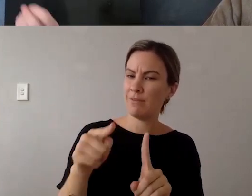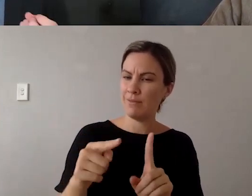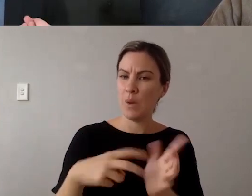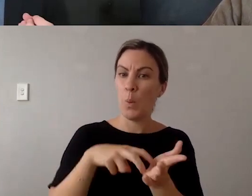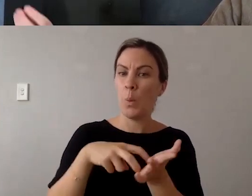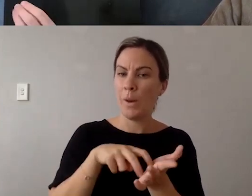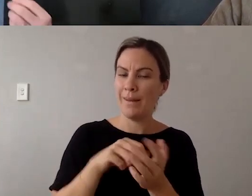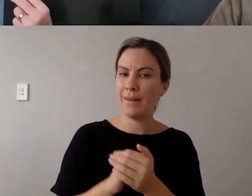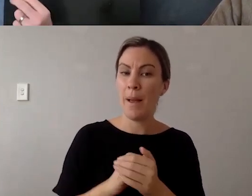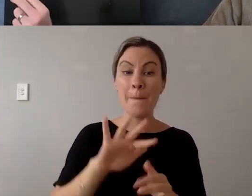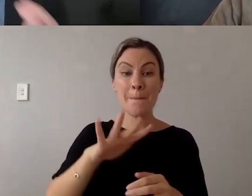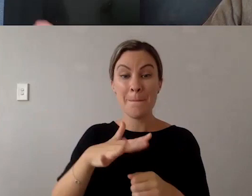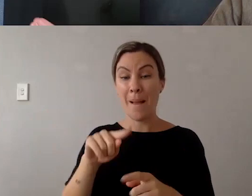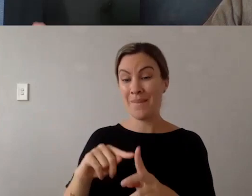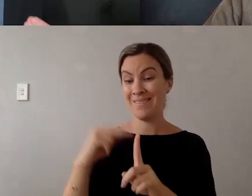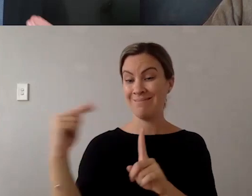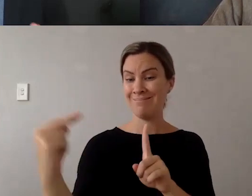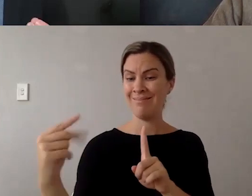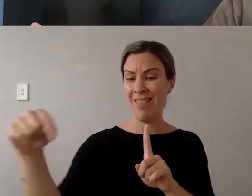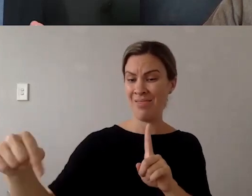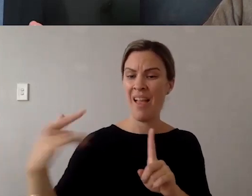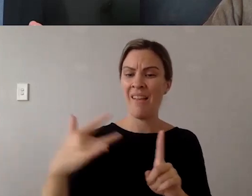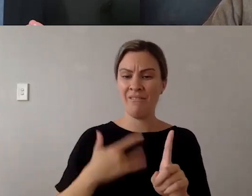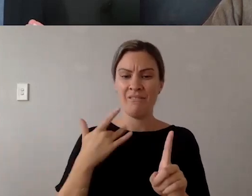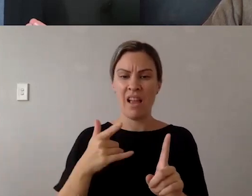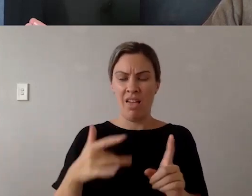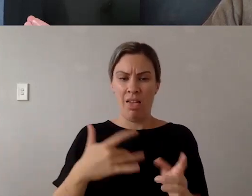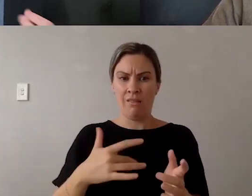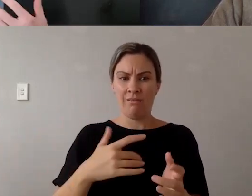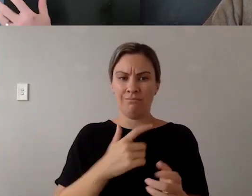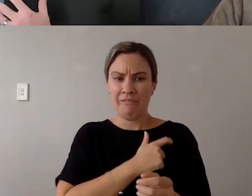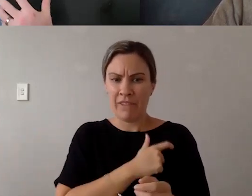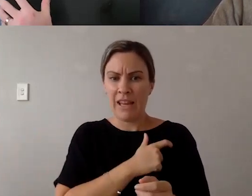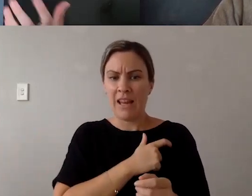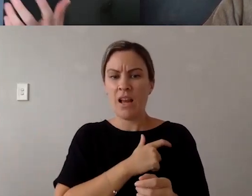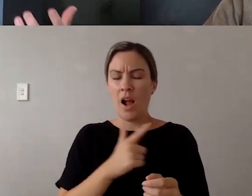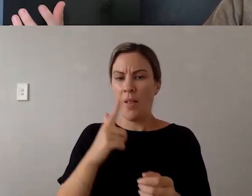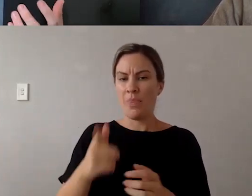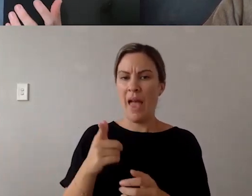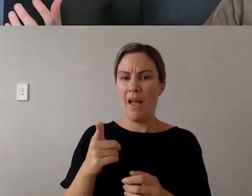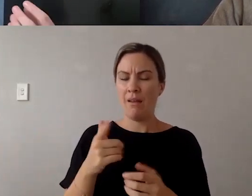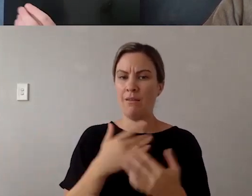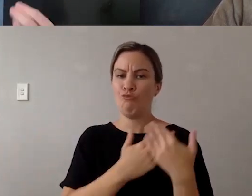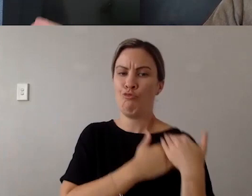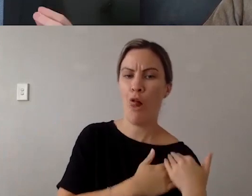deep sense of fear and anxiety, and they are relying on you to have all the answers. I think this is the sort of time when you need to